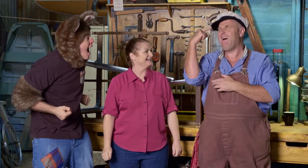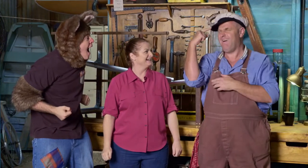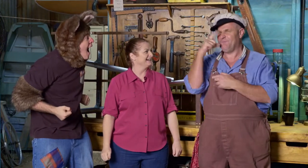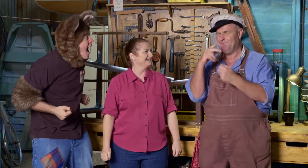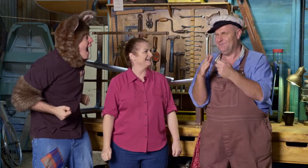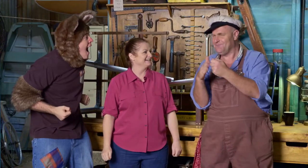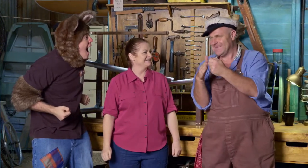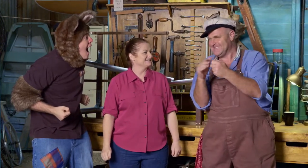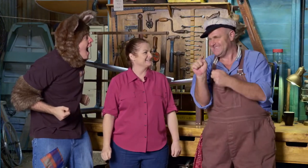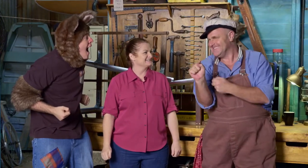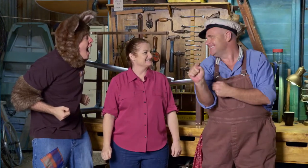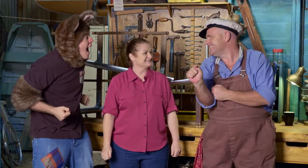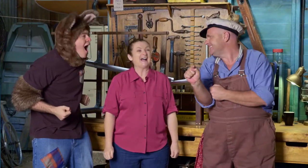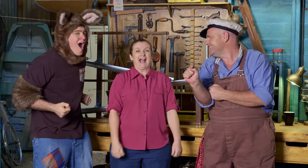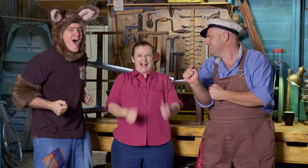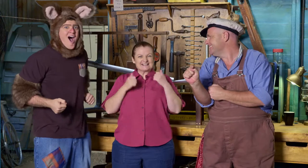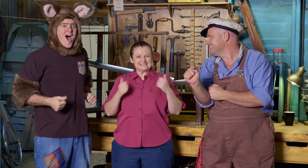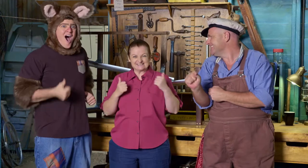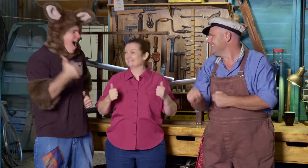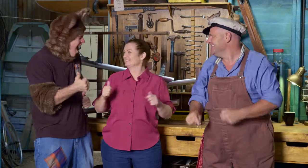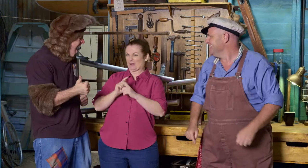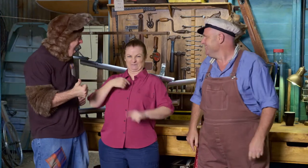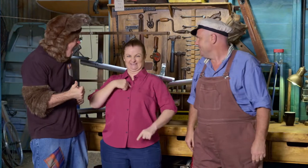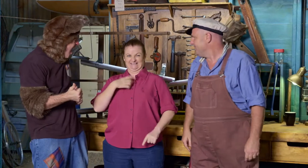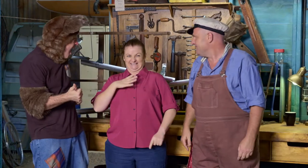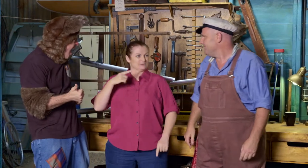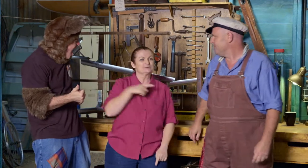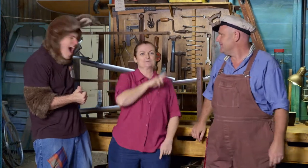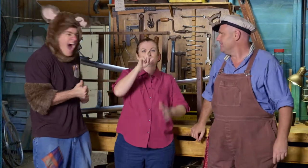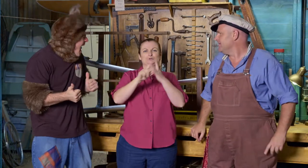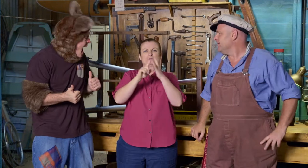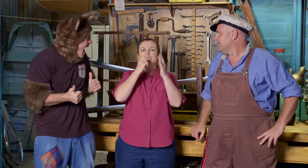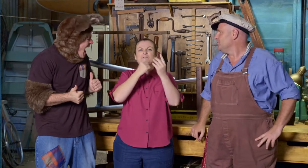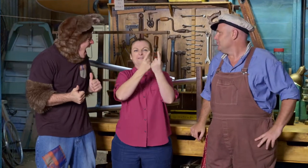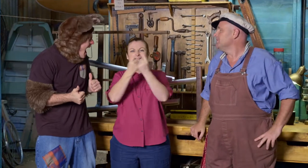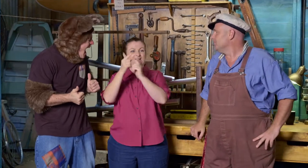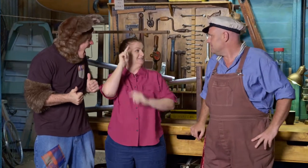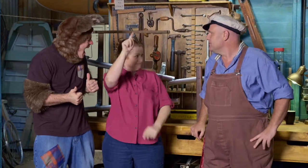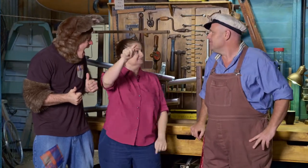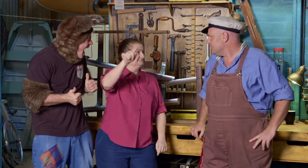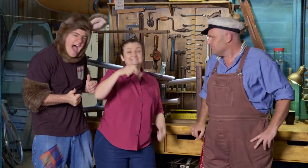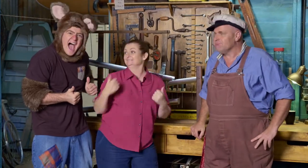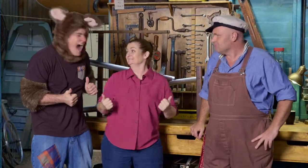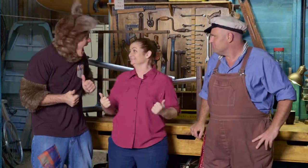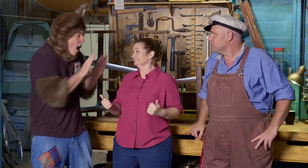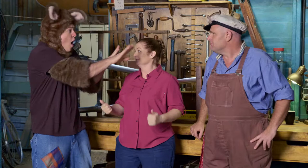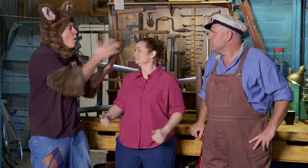to the problem I had earlier. That's great! Well, I better get back. I have a few things I need to do.